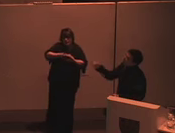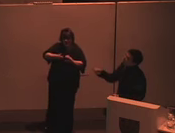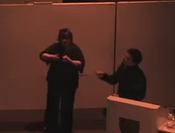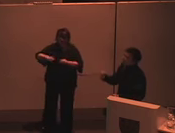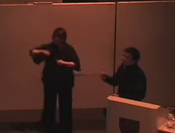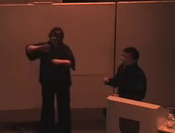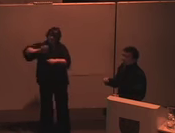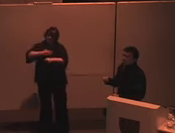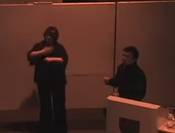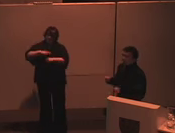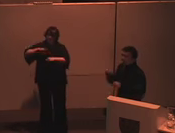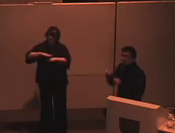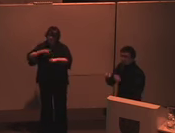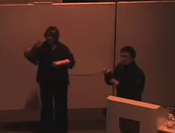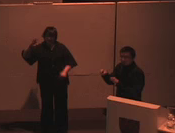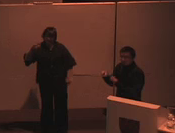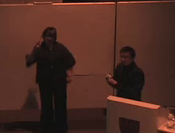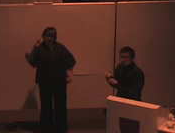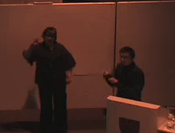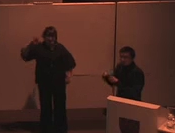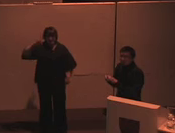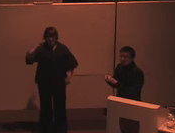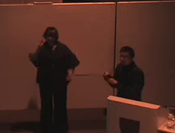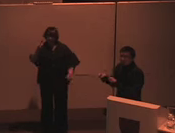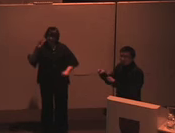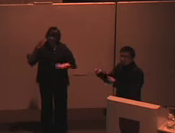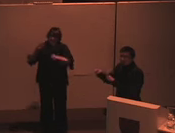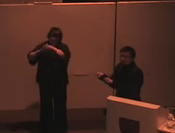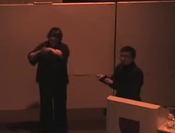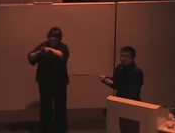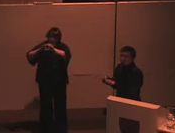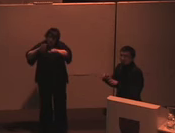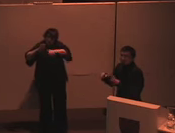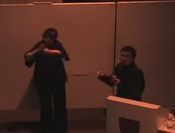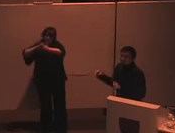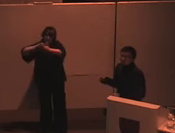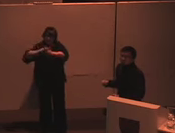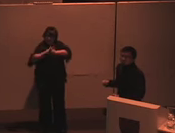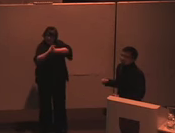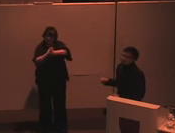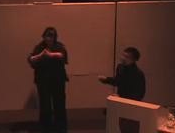And then you will put many, many notes on it and create a music.